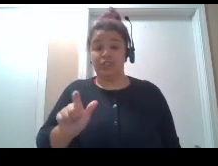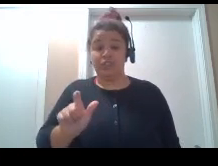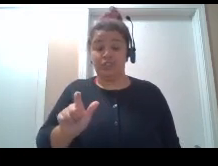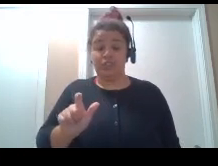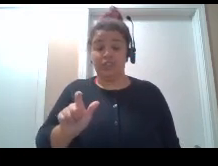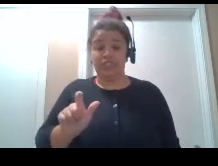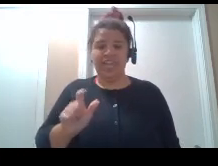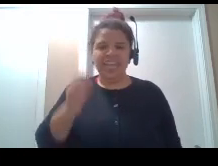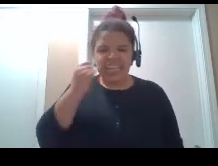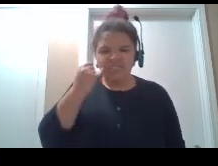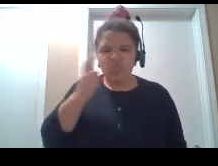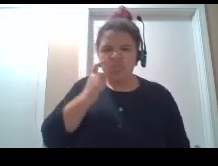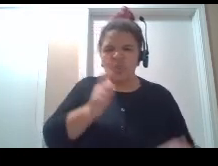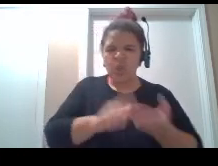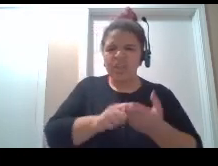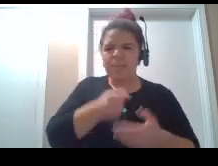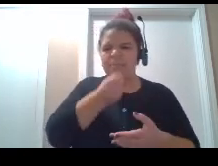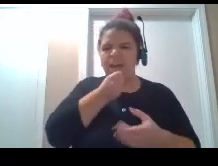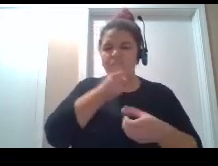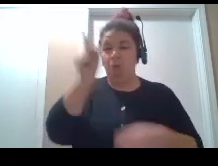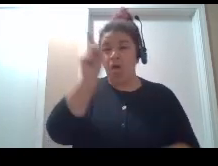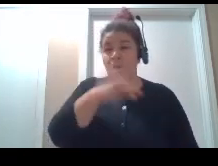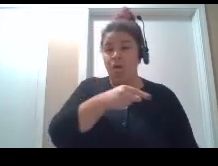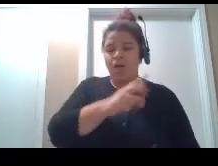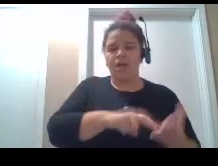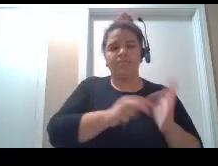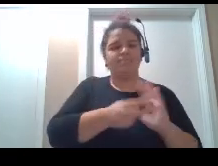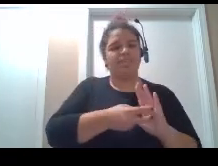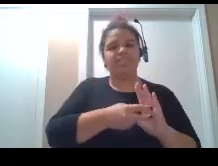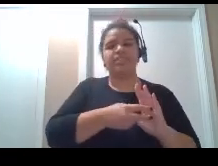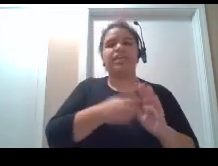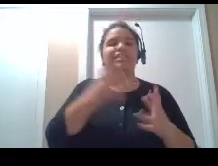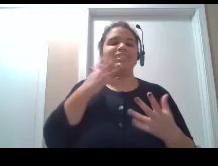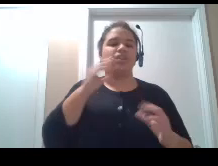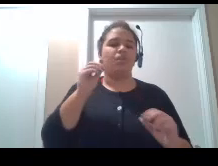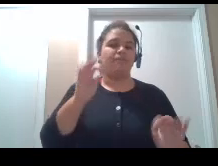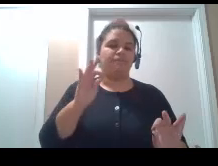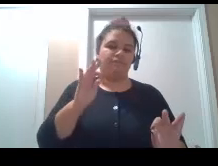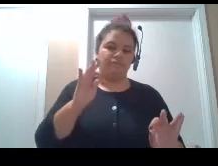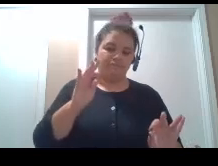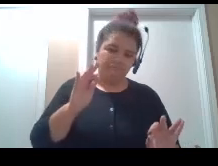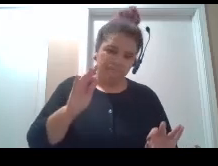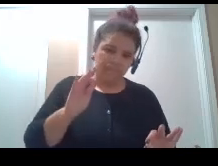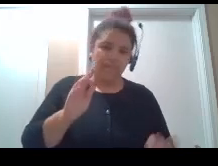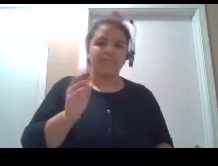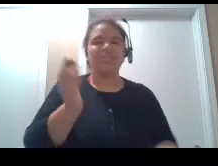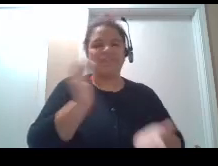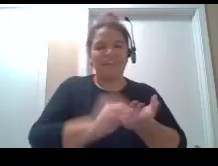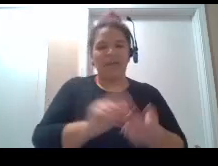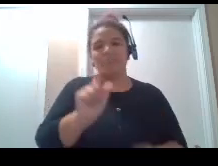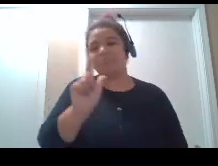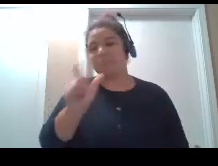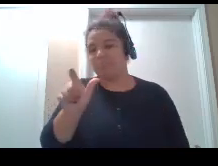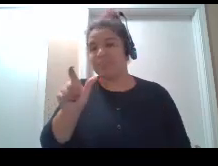If it has a line through it, you are muted. Again, slide the switch over to the right to unmute.